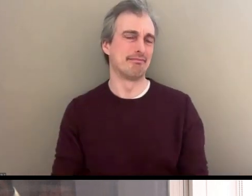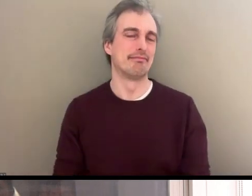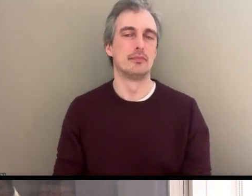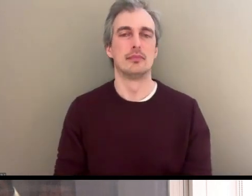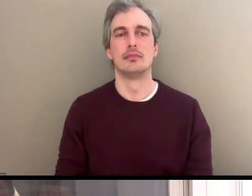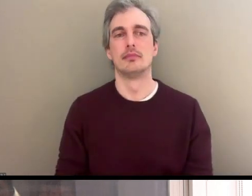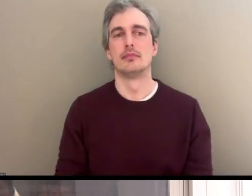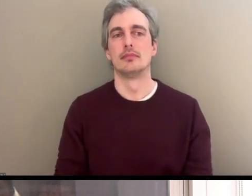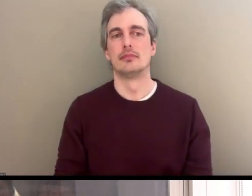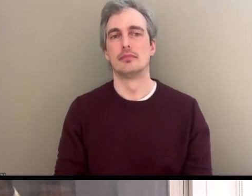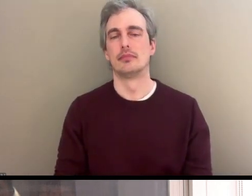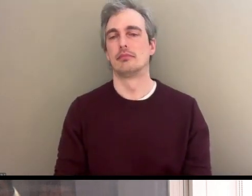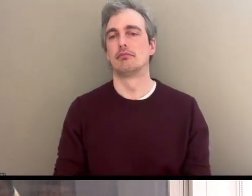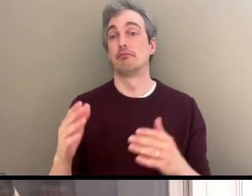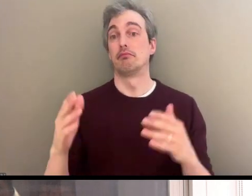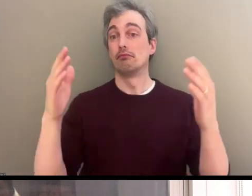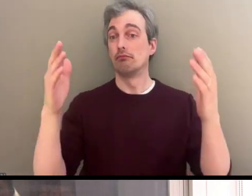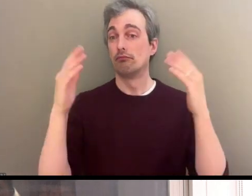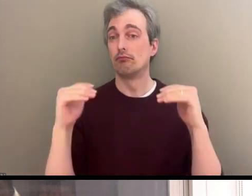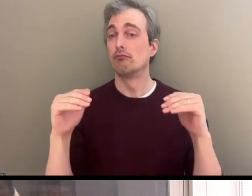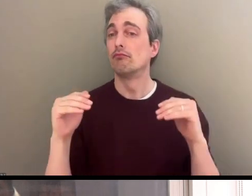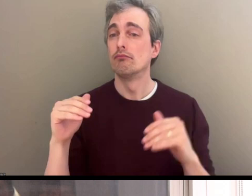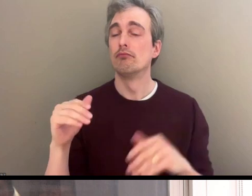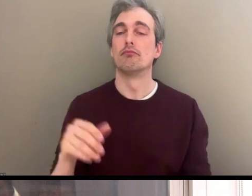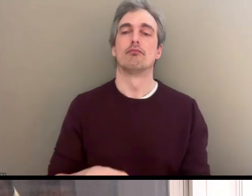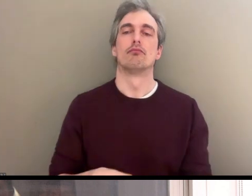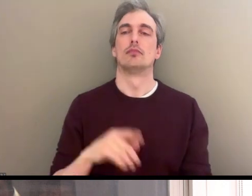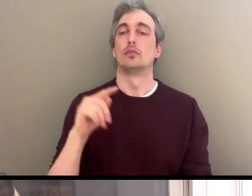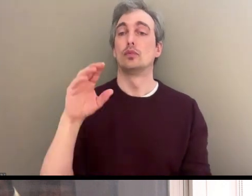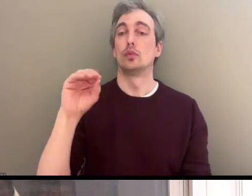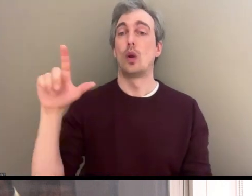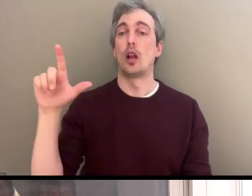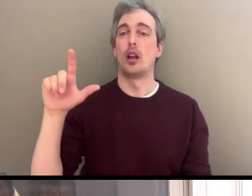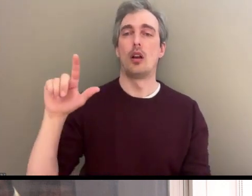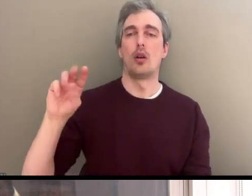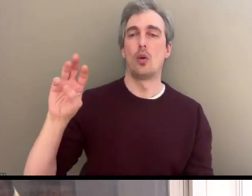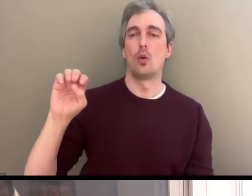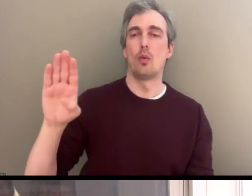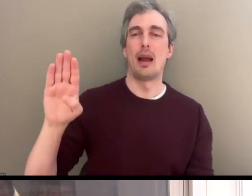The next tool we will consider is the WebAIM Wave browser extension.